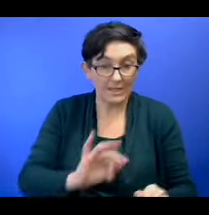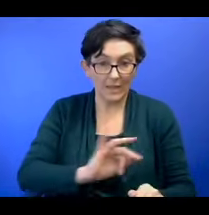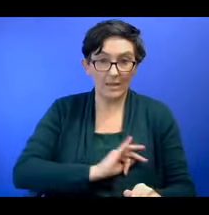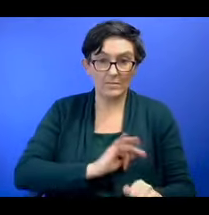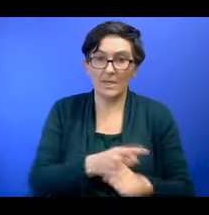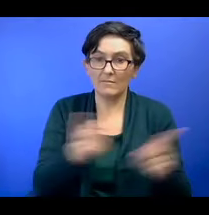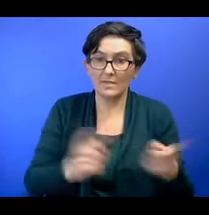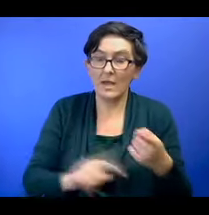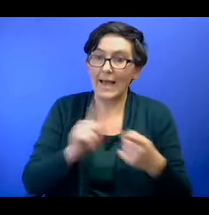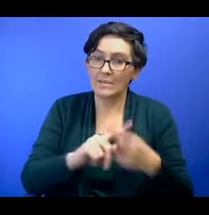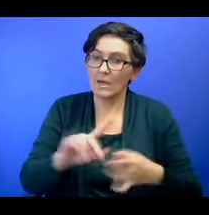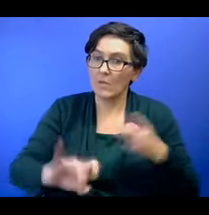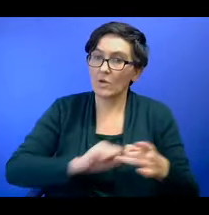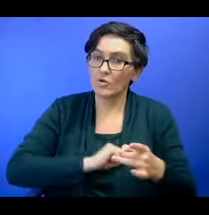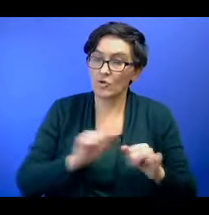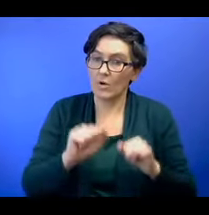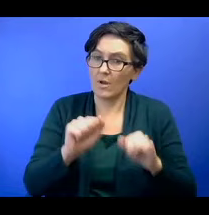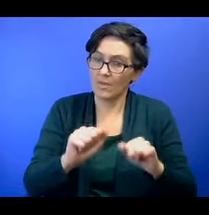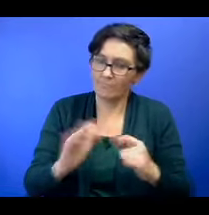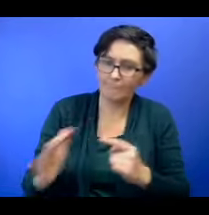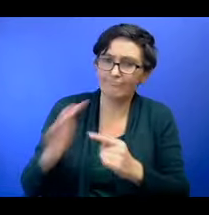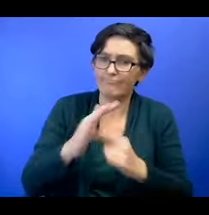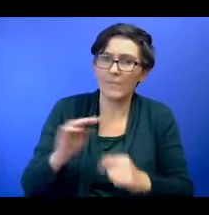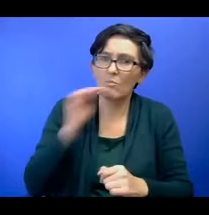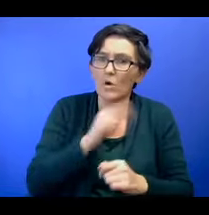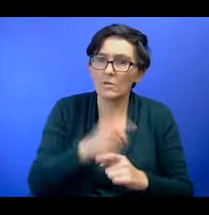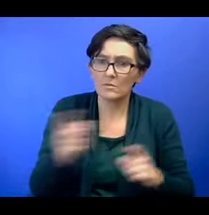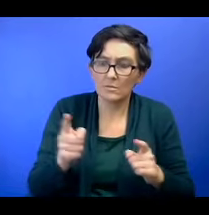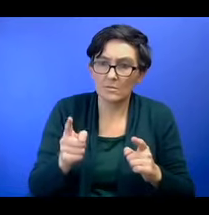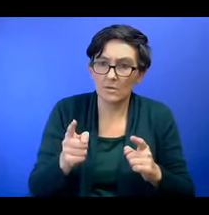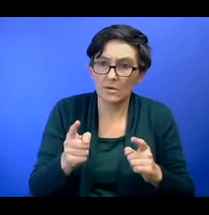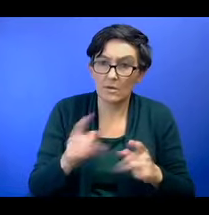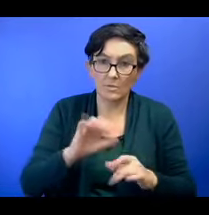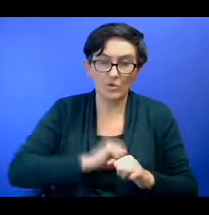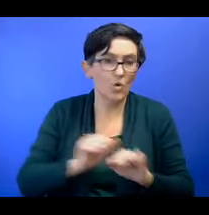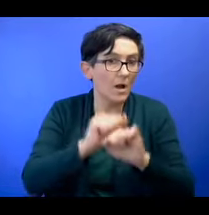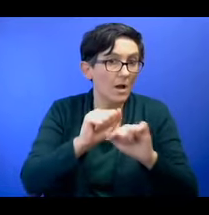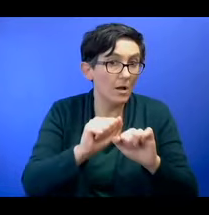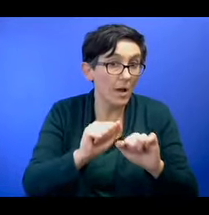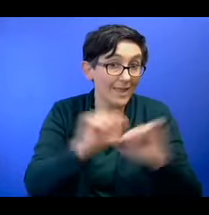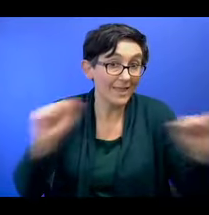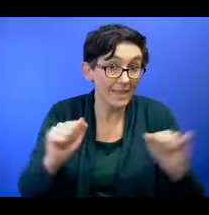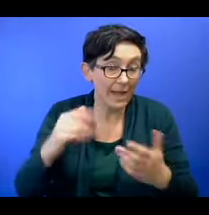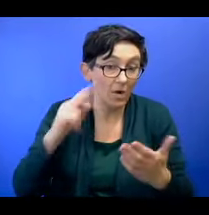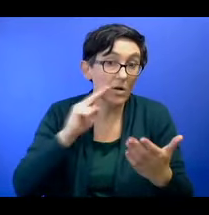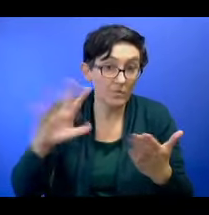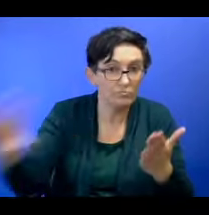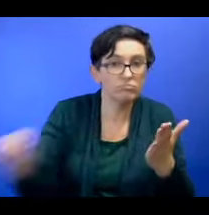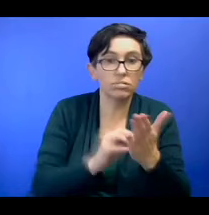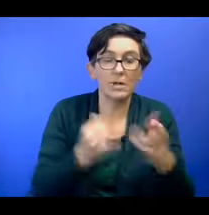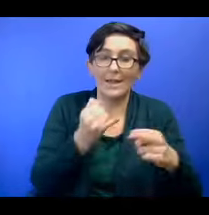and ensure the priority is given to ascertaining their views in the decision-making processes.